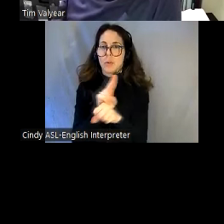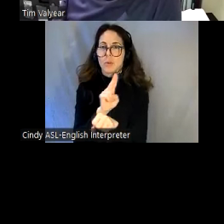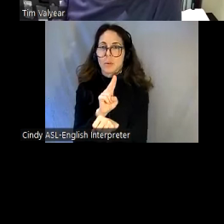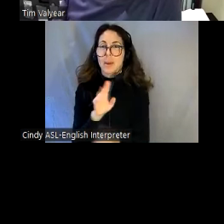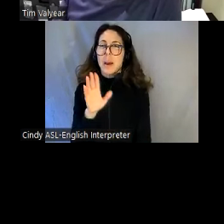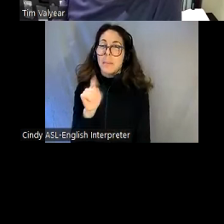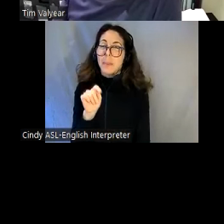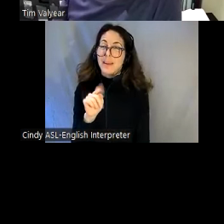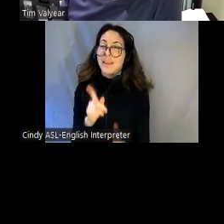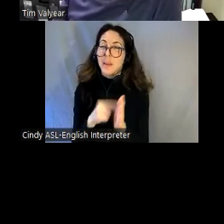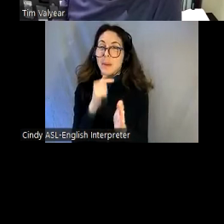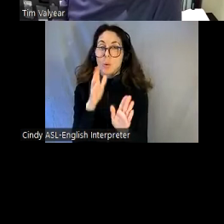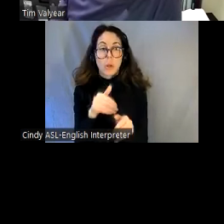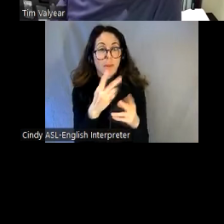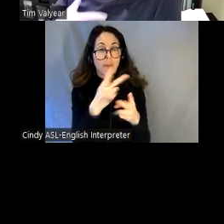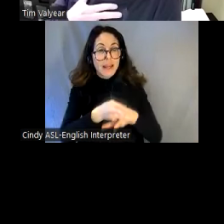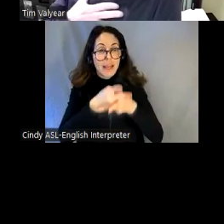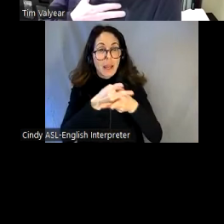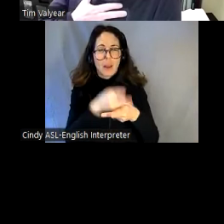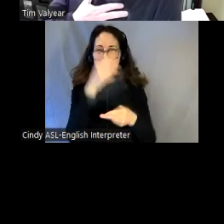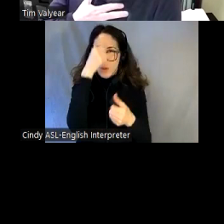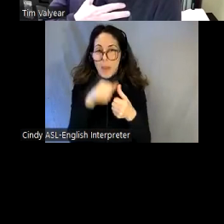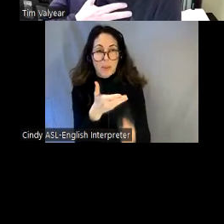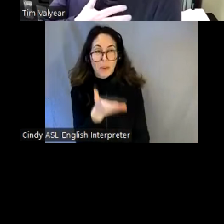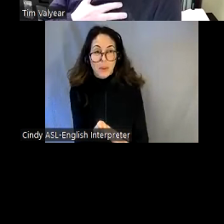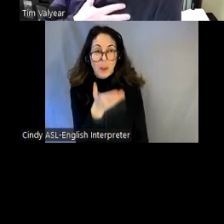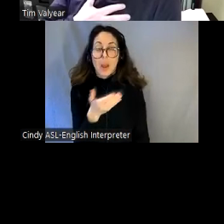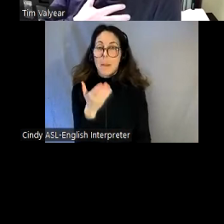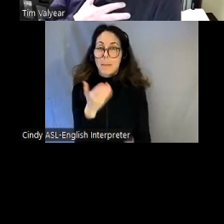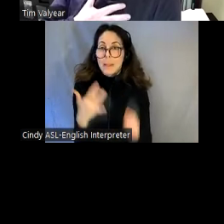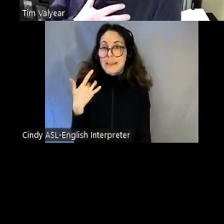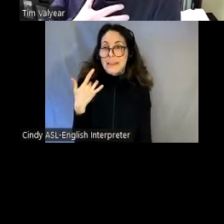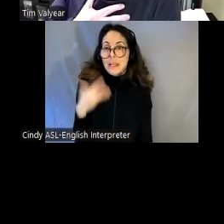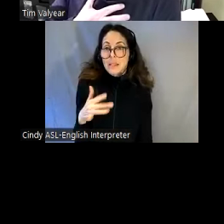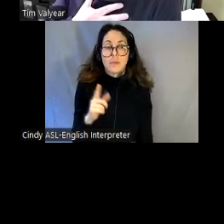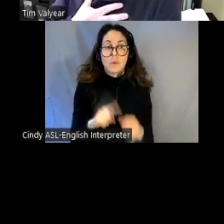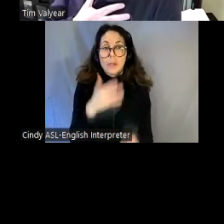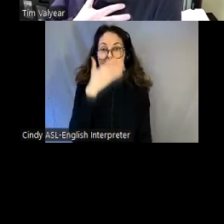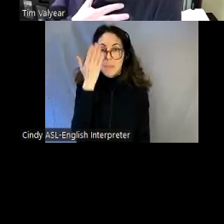end as well. But Health Canada published a list of the hard surface disinfectants to use. Be sensitive to some